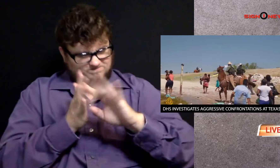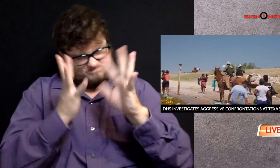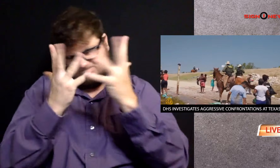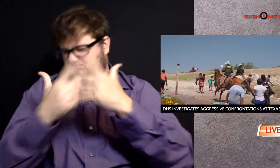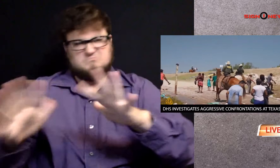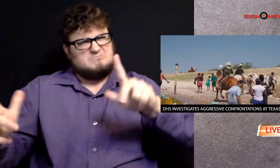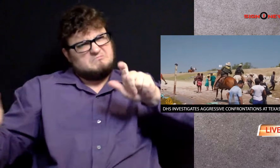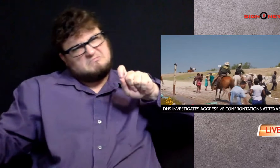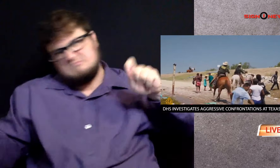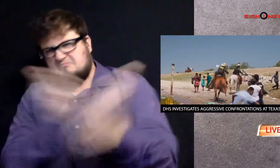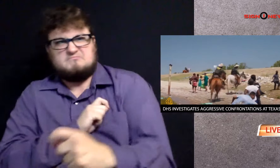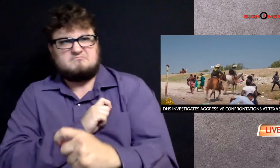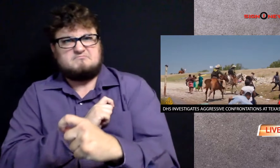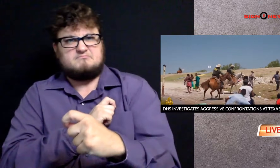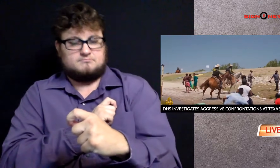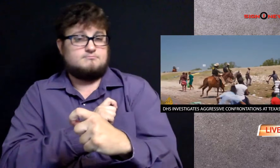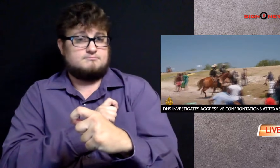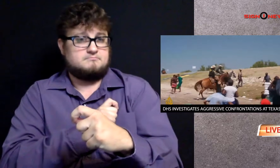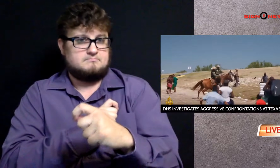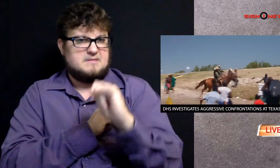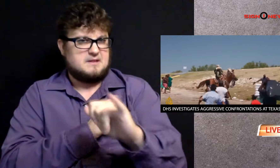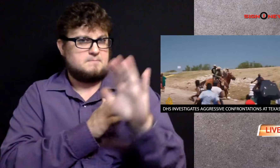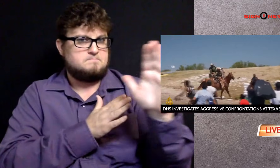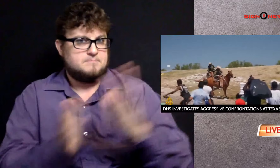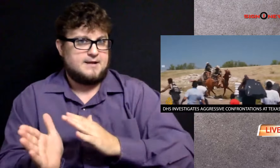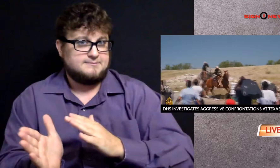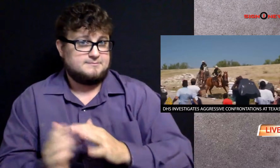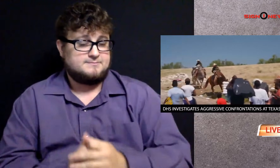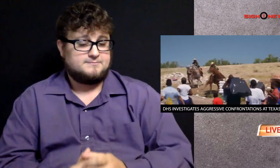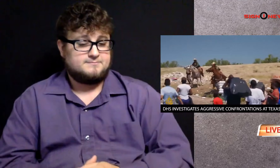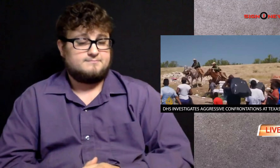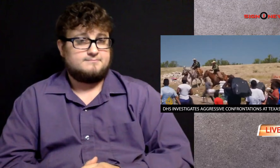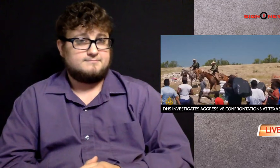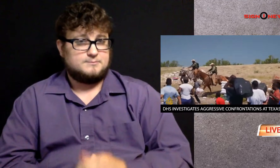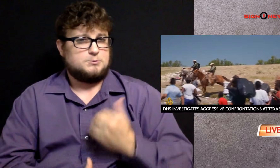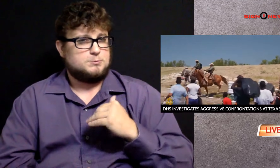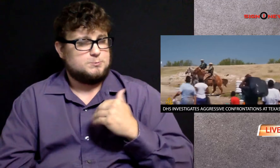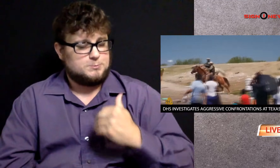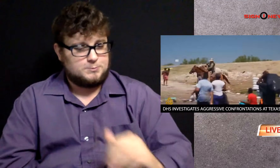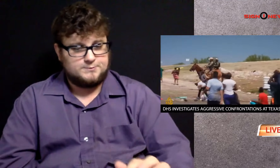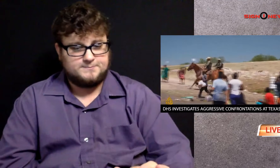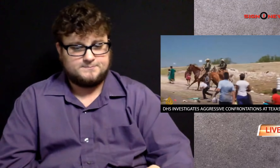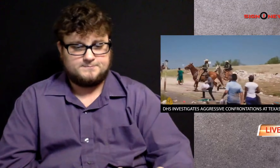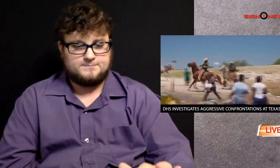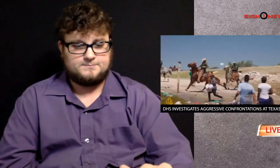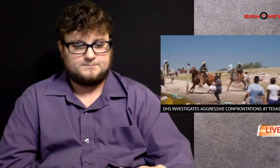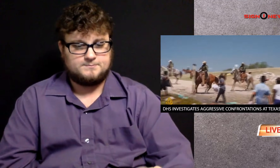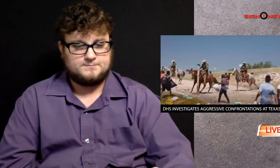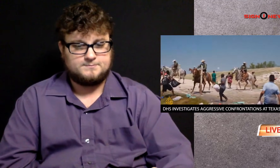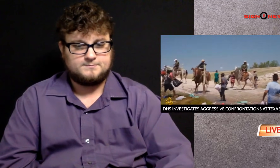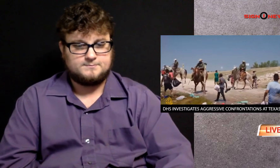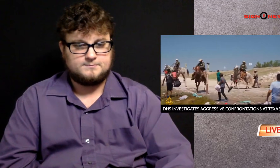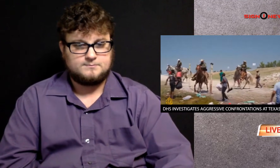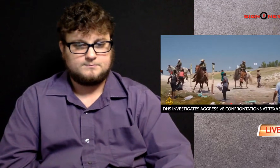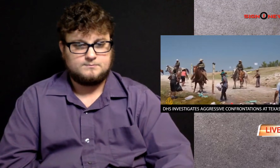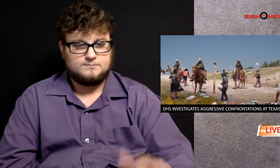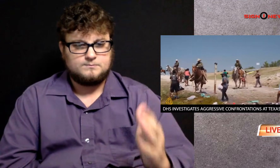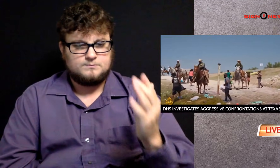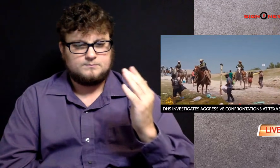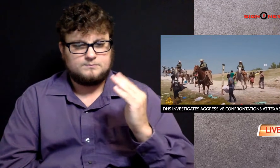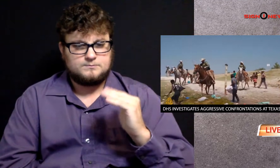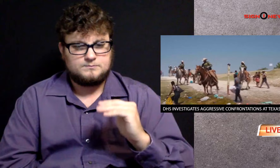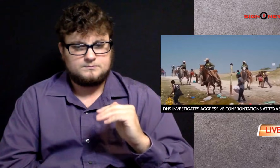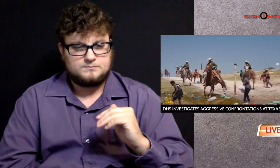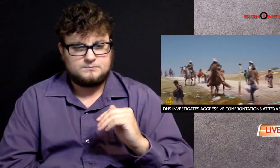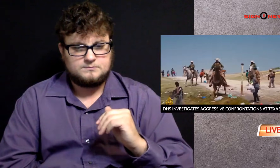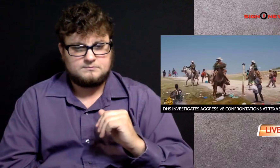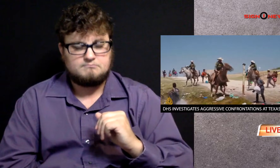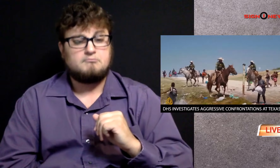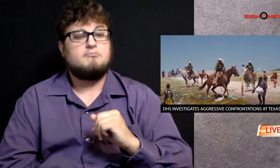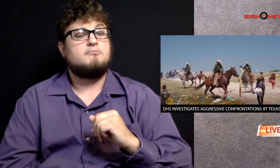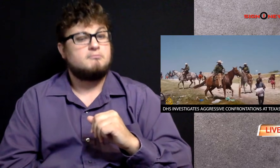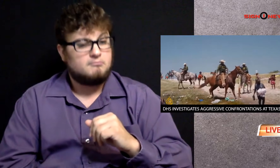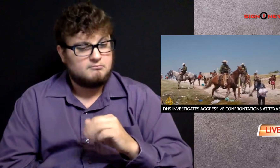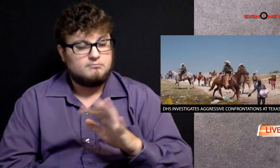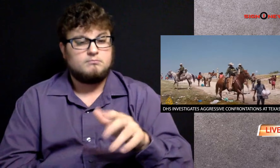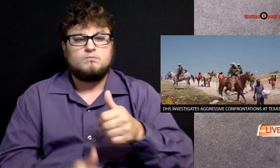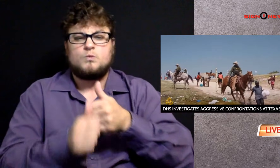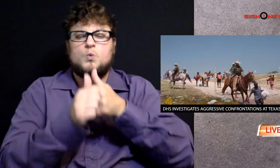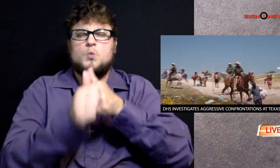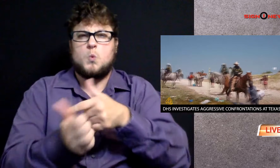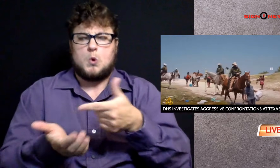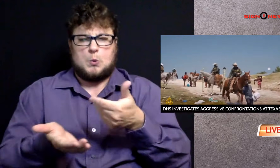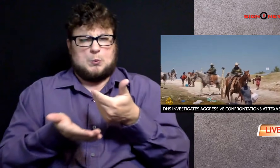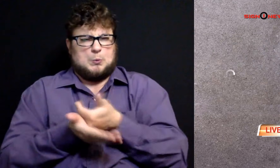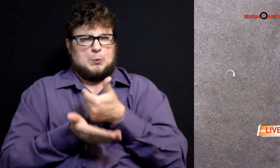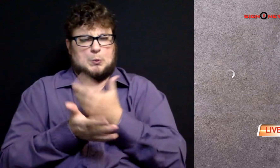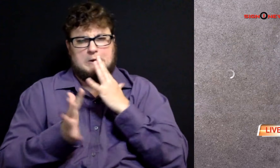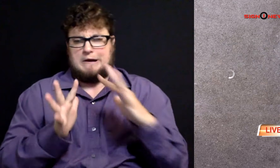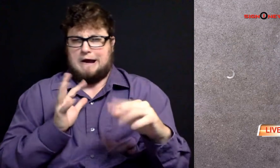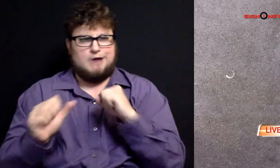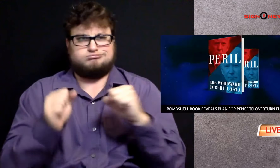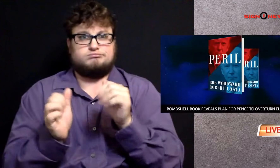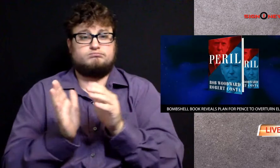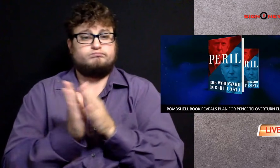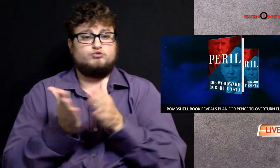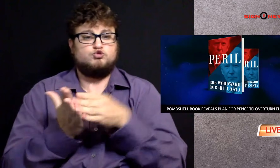expected in the next 48 to 96 hours